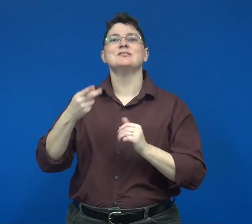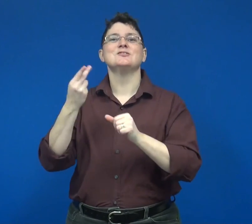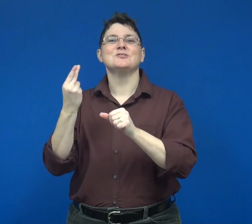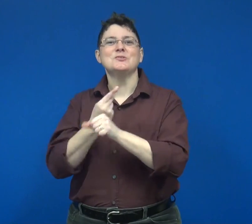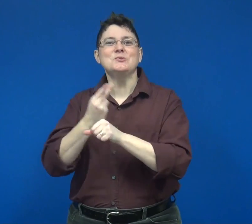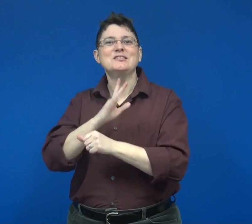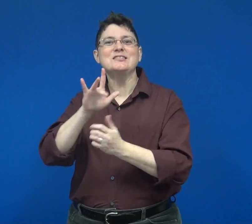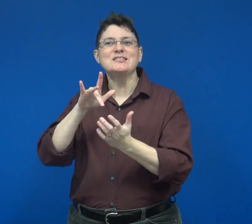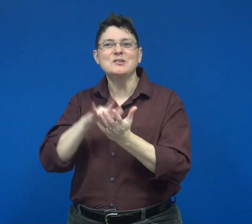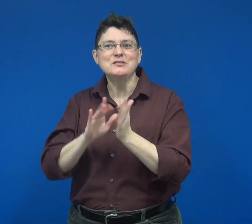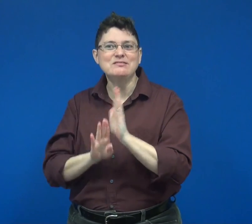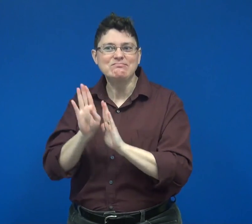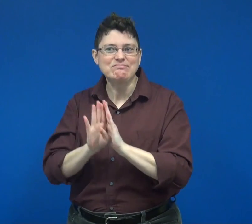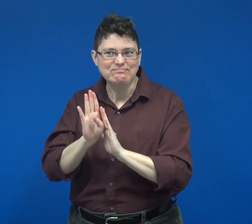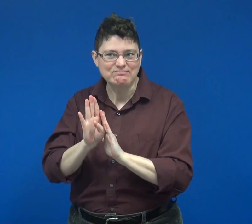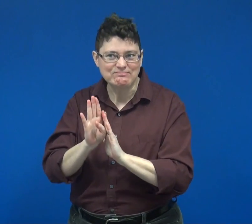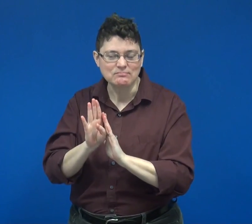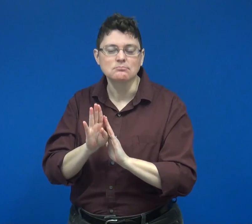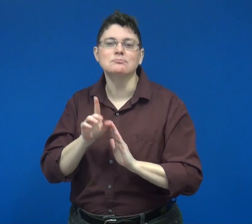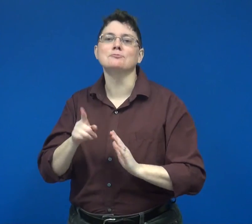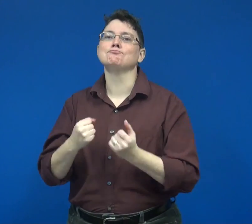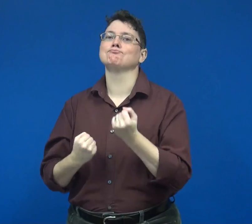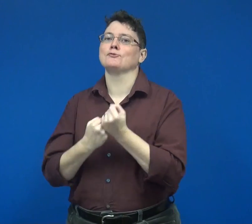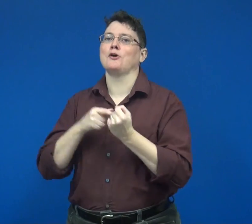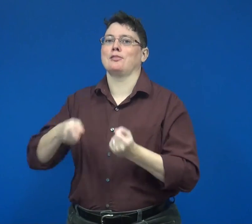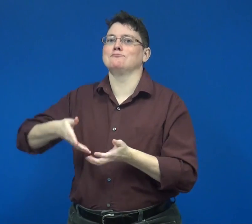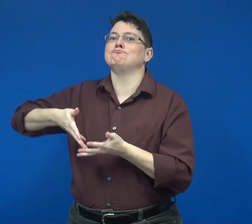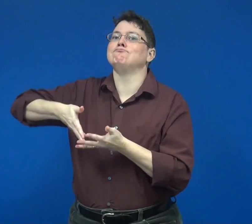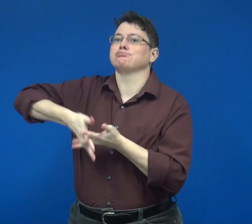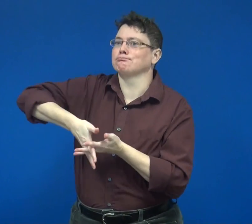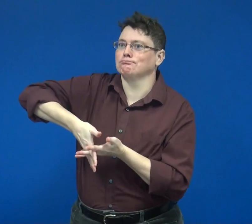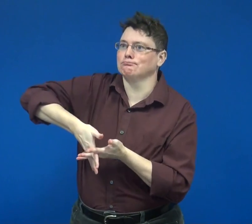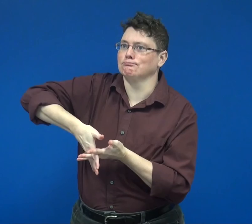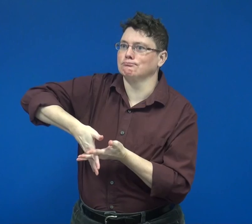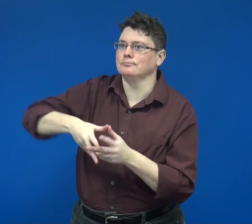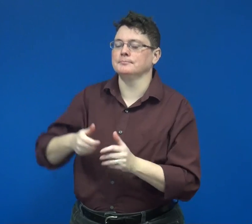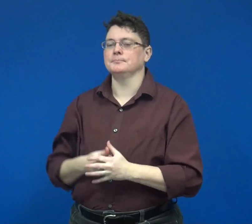that is user centric designed would support this embodiment.